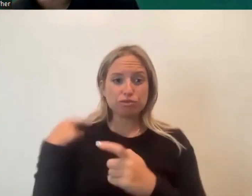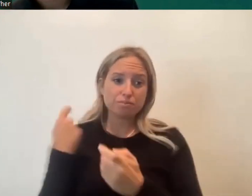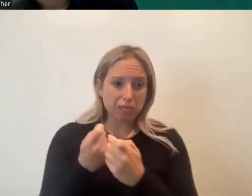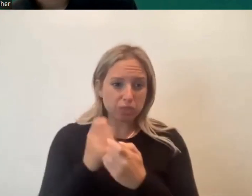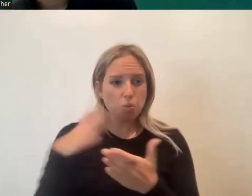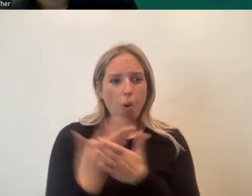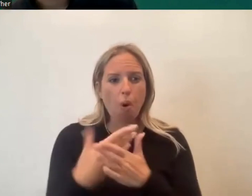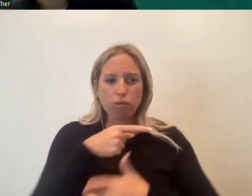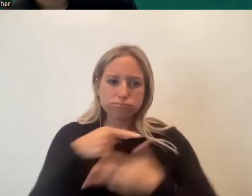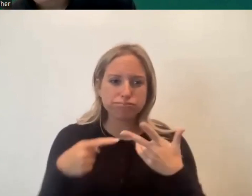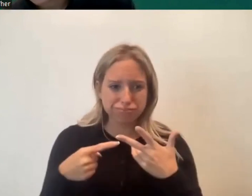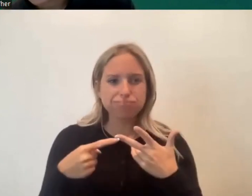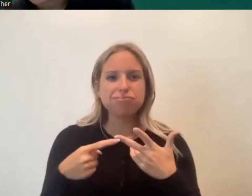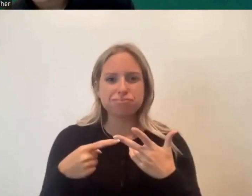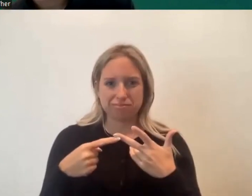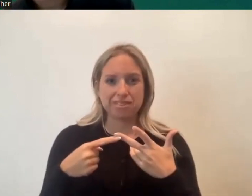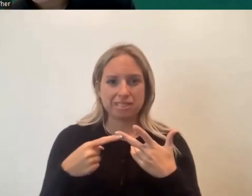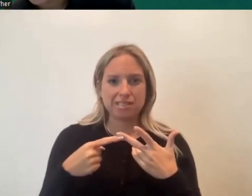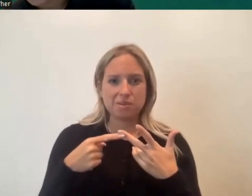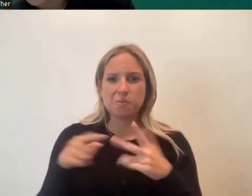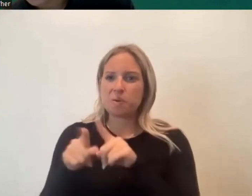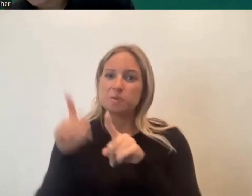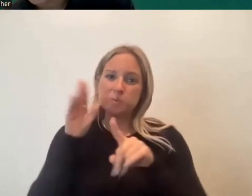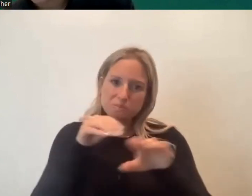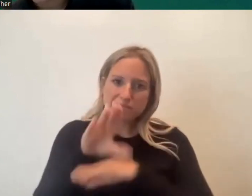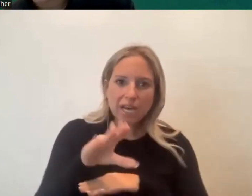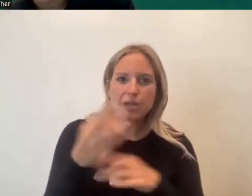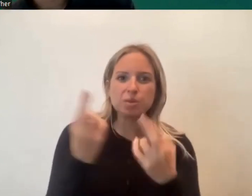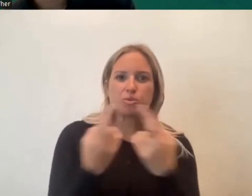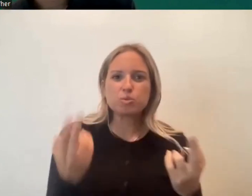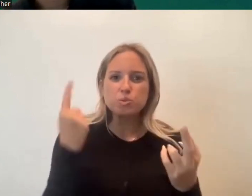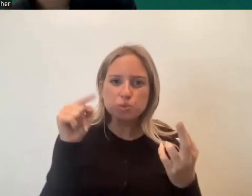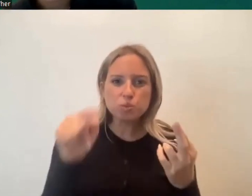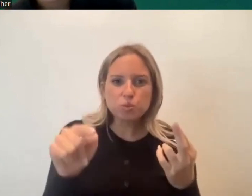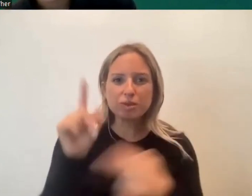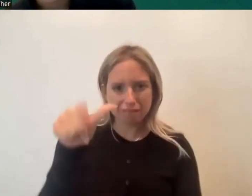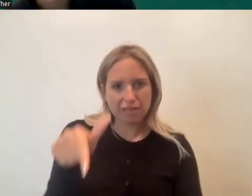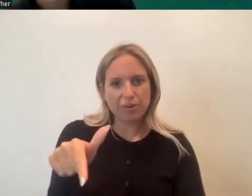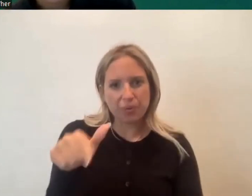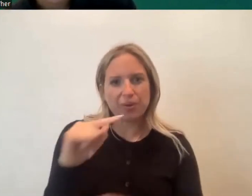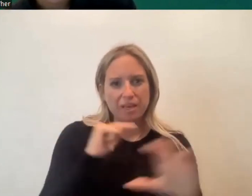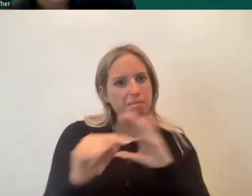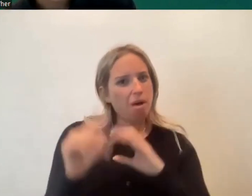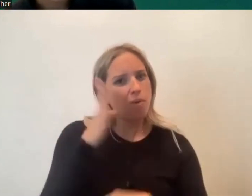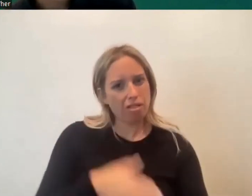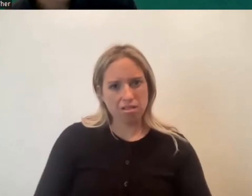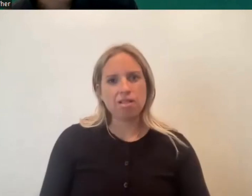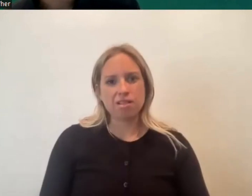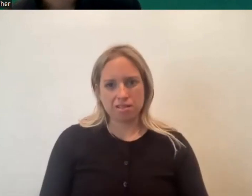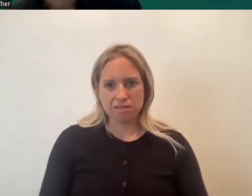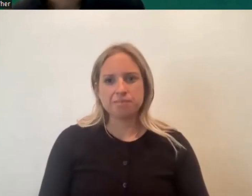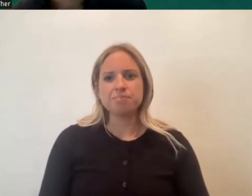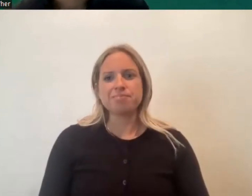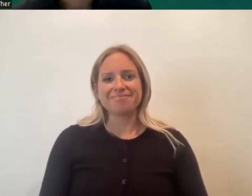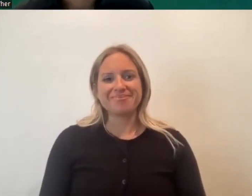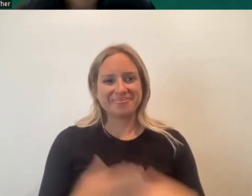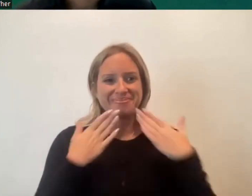And then again, we will send additional resources to you in a later email. So thank you all.